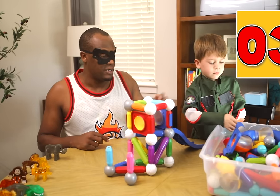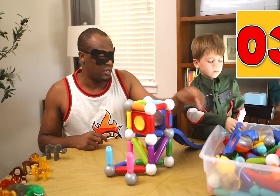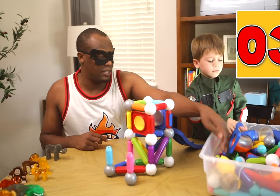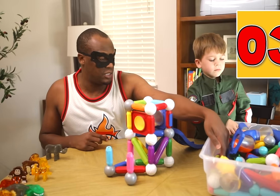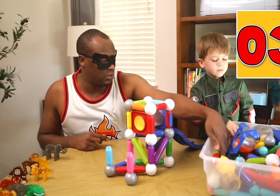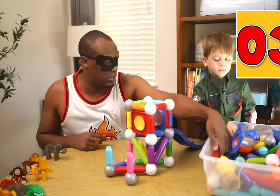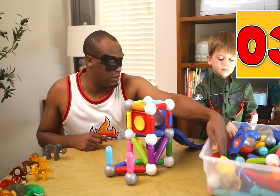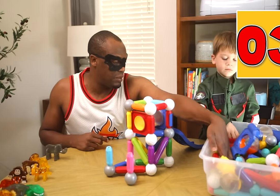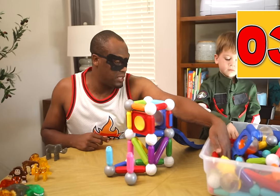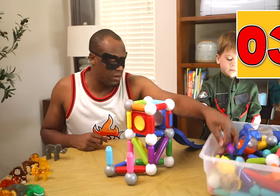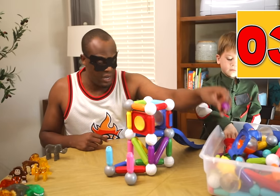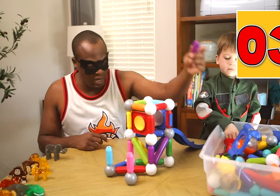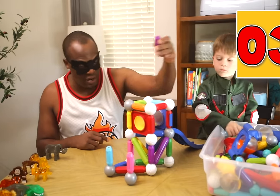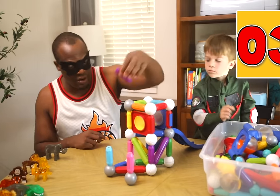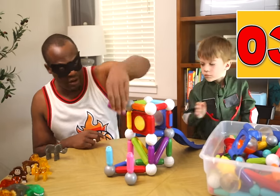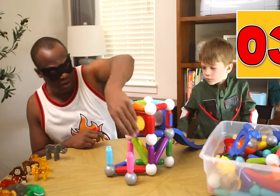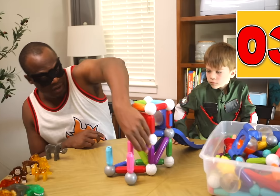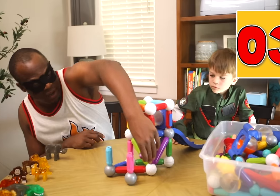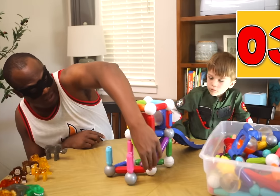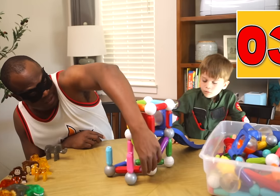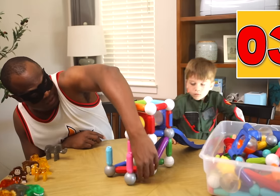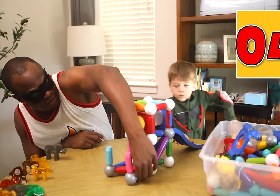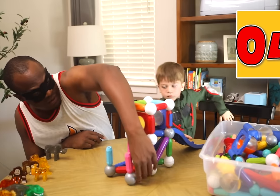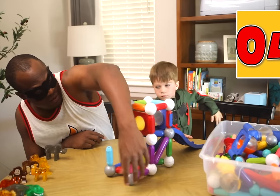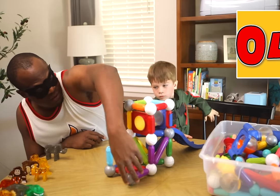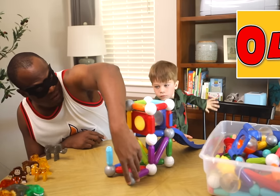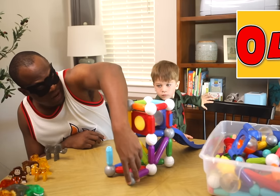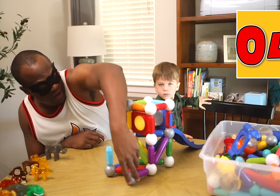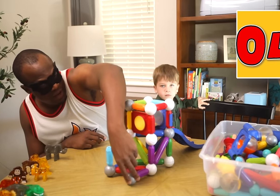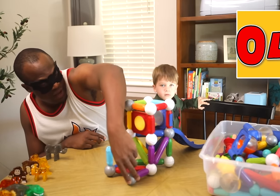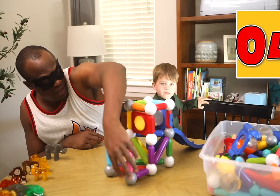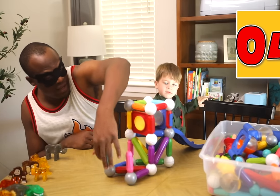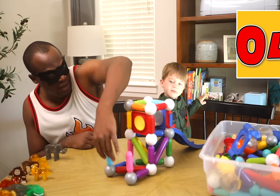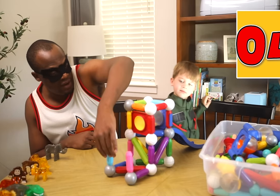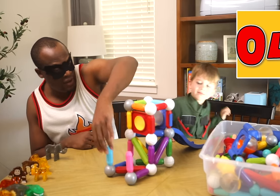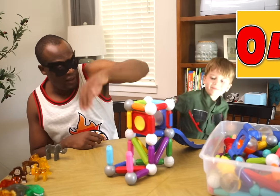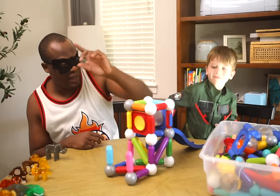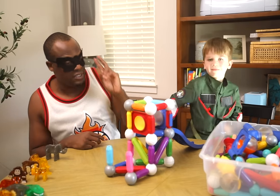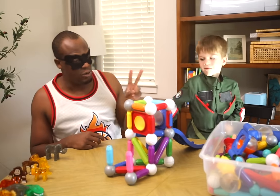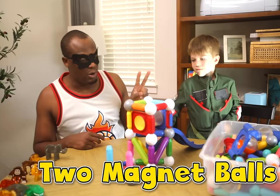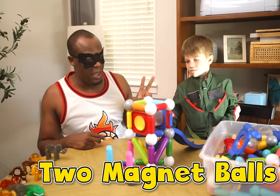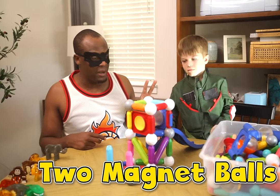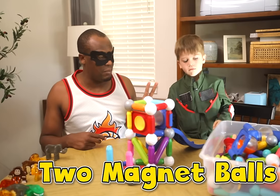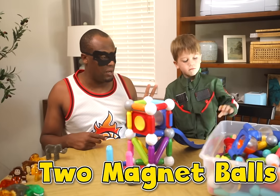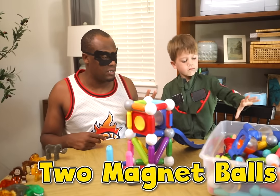So like the short piece right here. That's right. And then, can I get two more magnet balls?